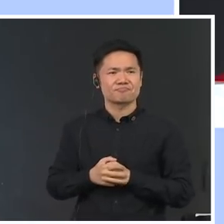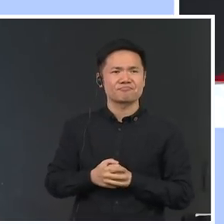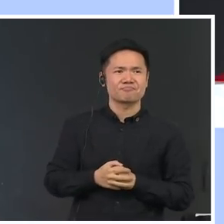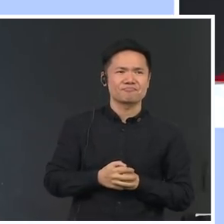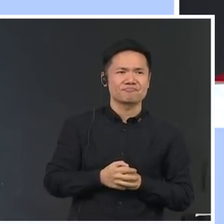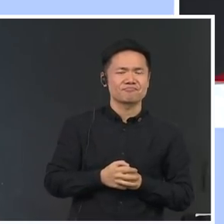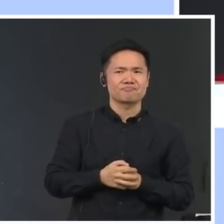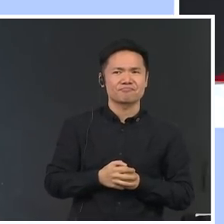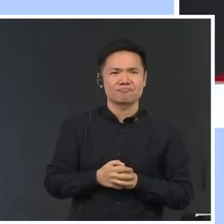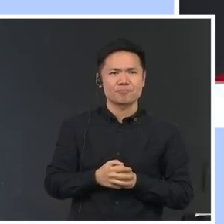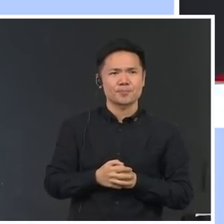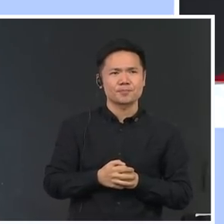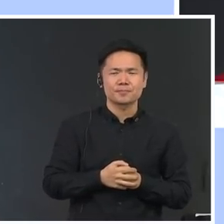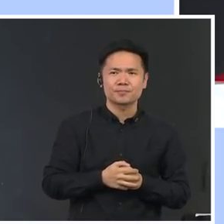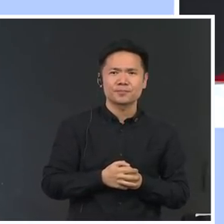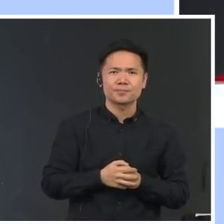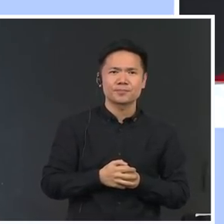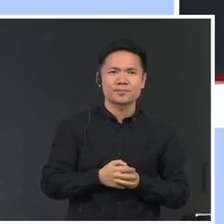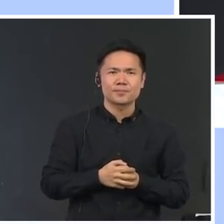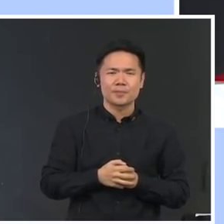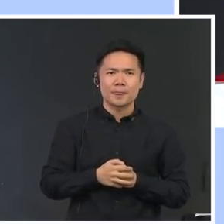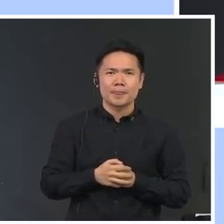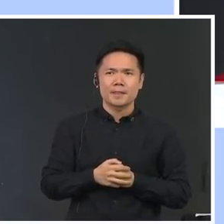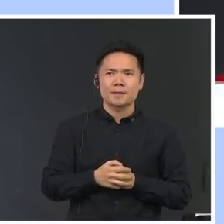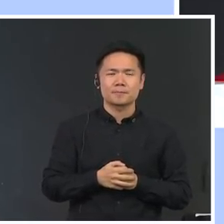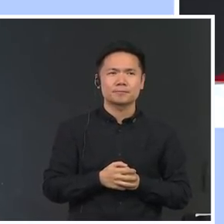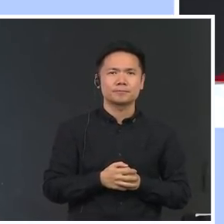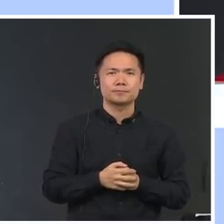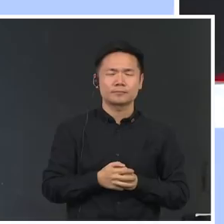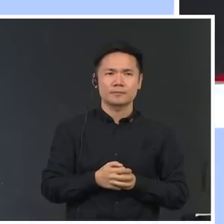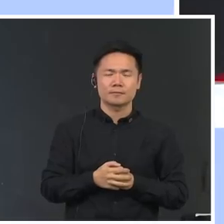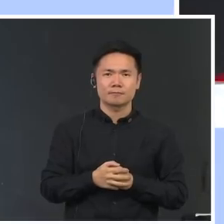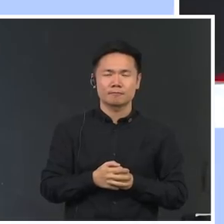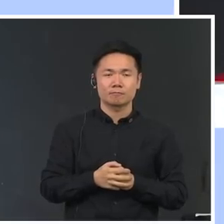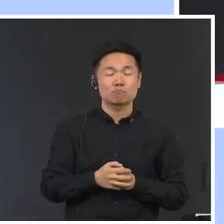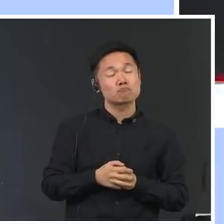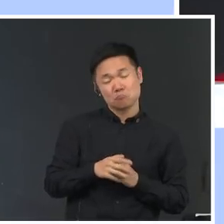According to the doctor -- well, the doctor recommended to have an operation